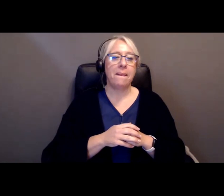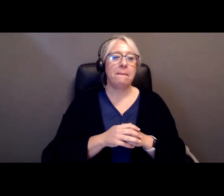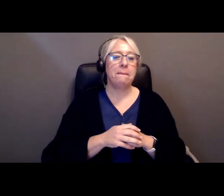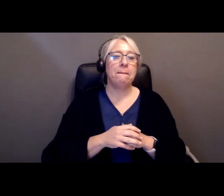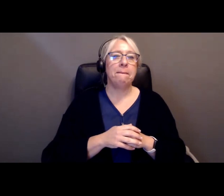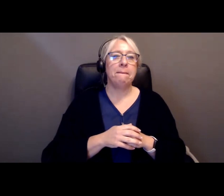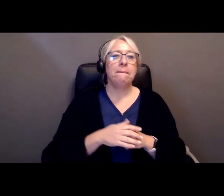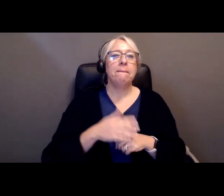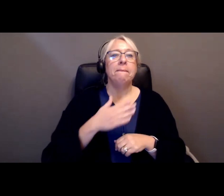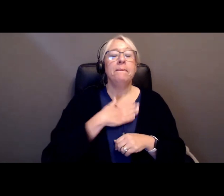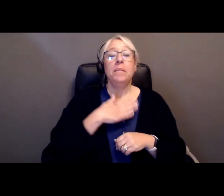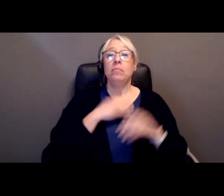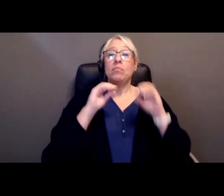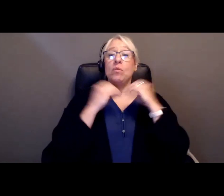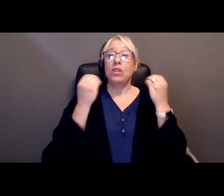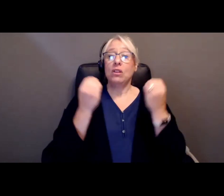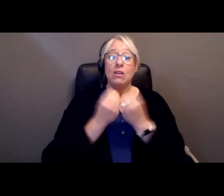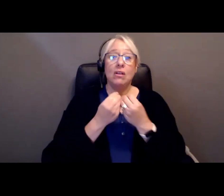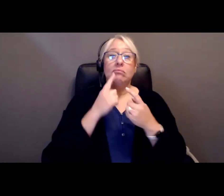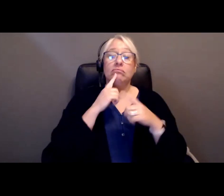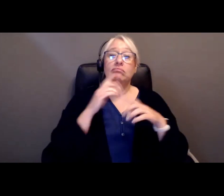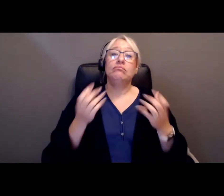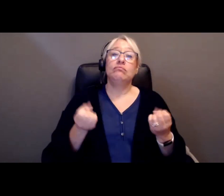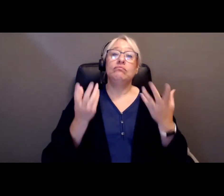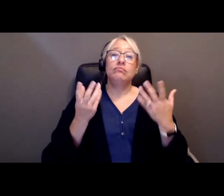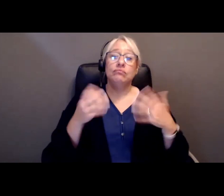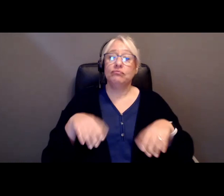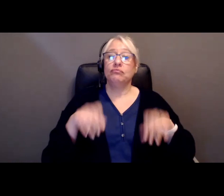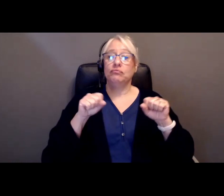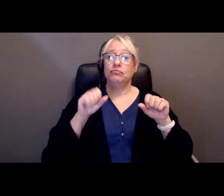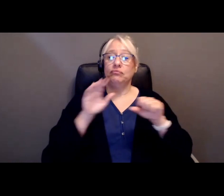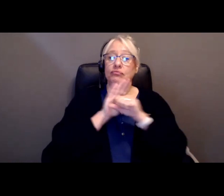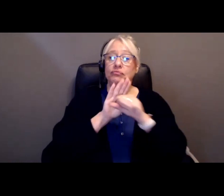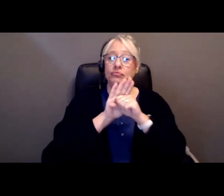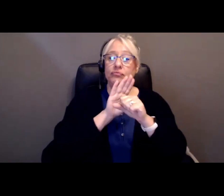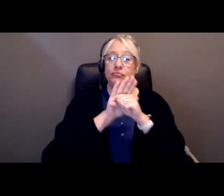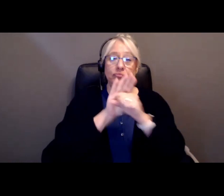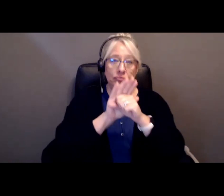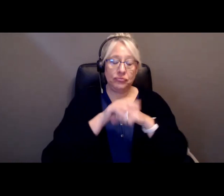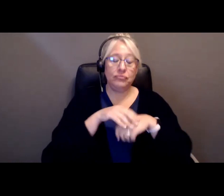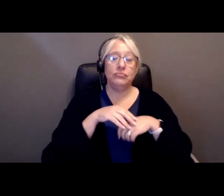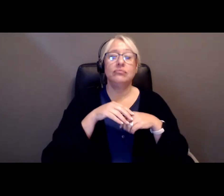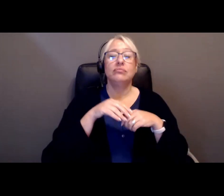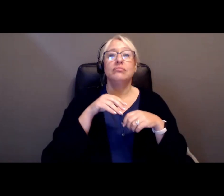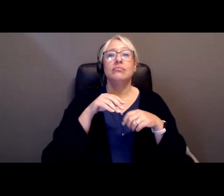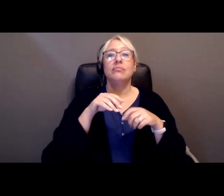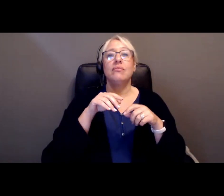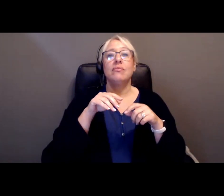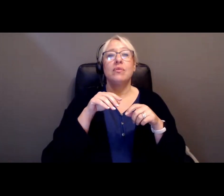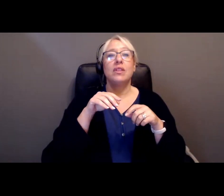My organization has done a great deal of advocacy in judicial surroundings, inquests, and at the